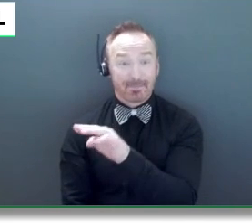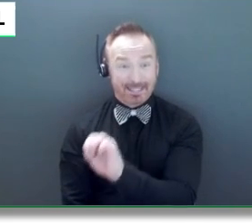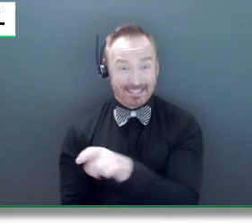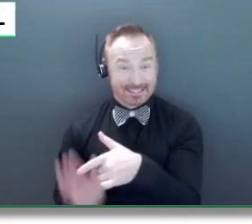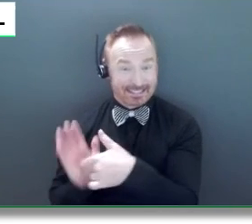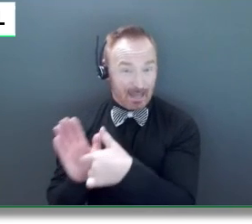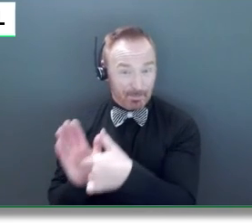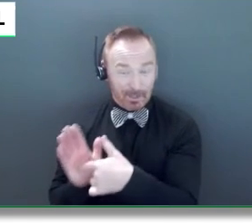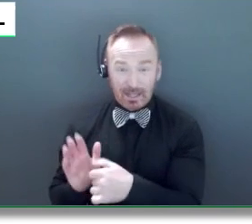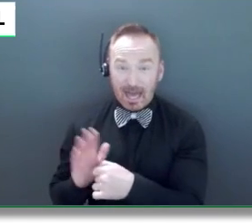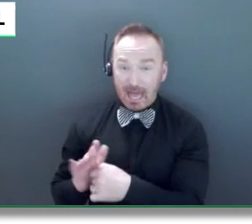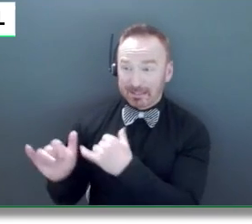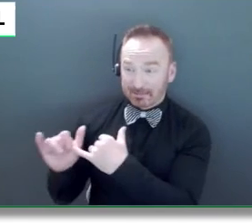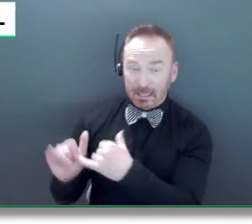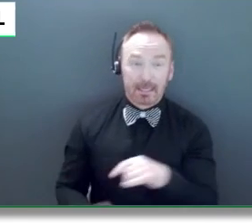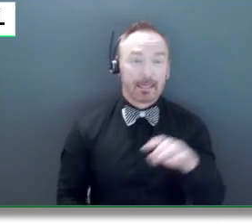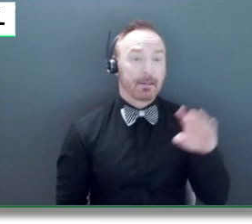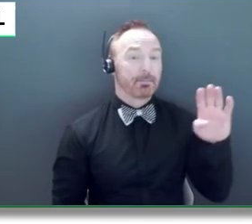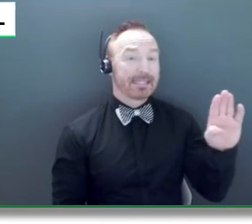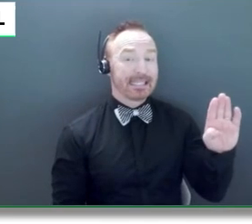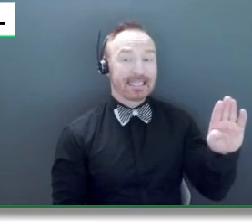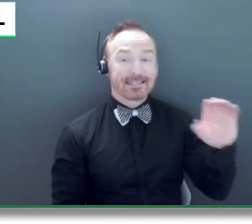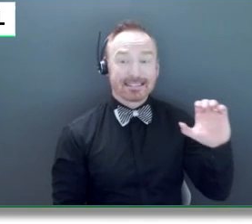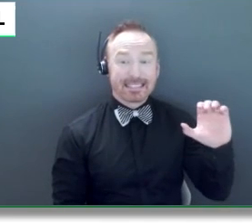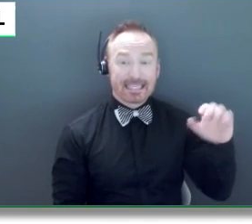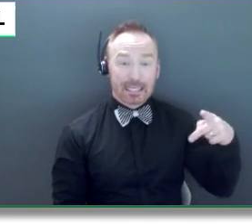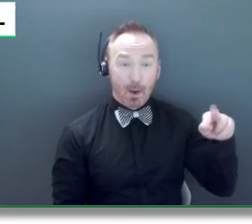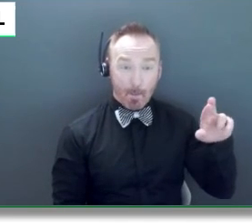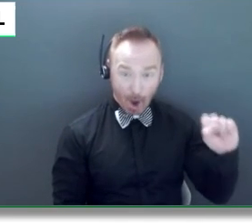amazing job of some accessibility upgrades on Vancouver Island, a little